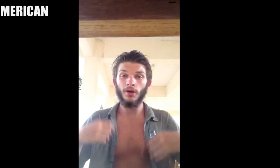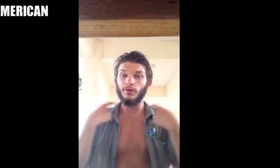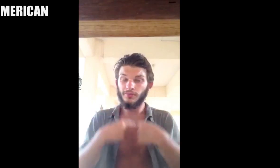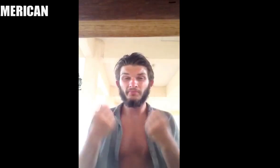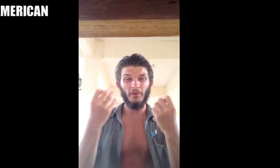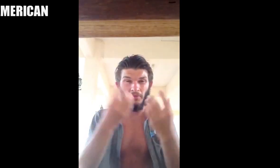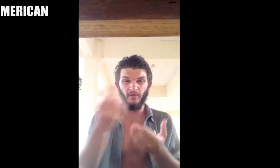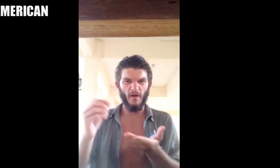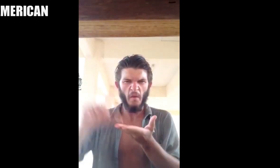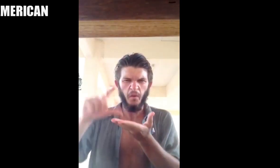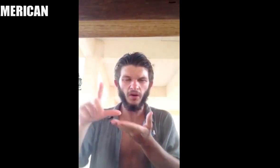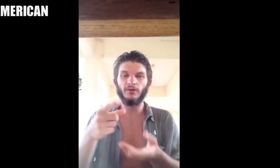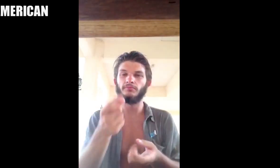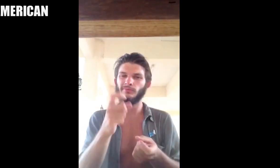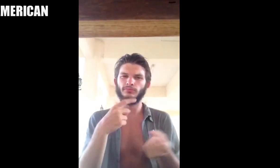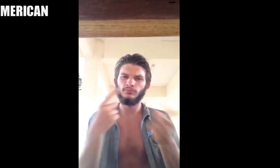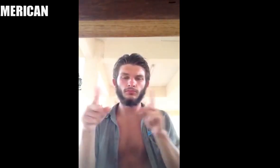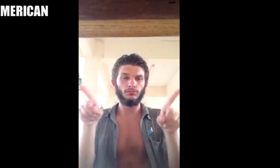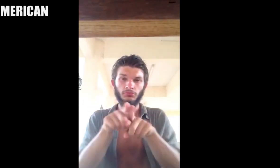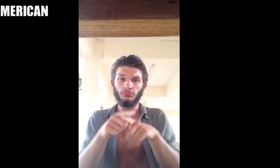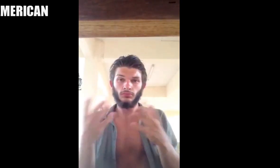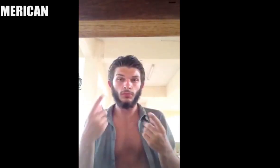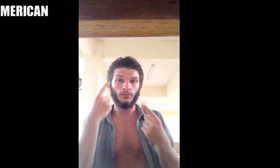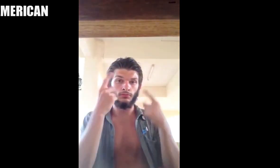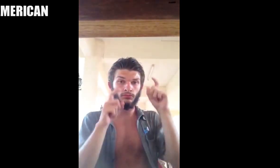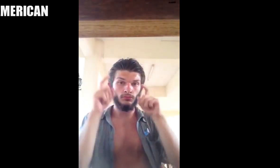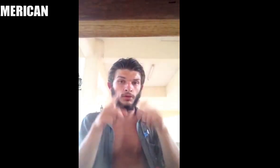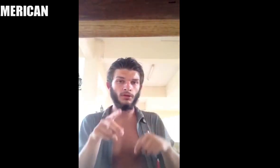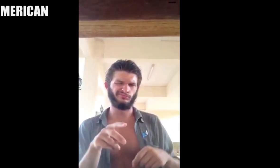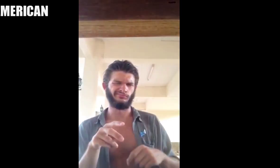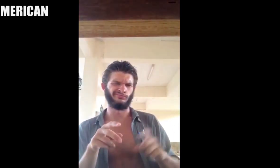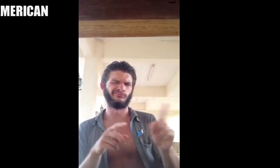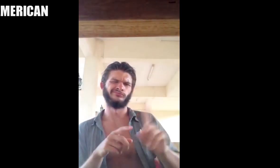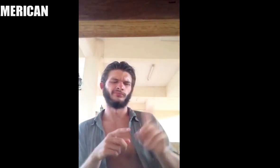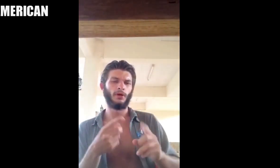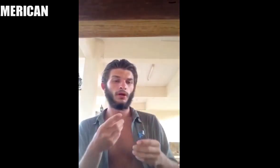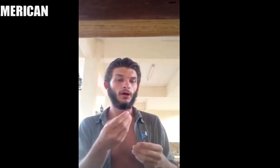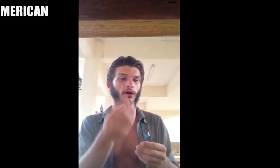You can negotiate using facial expressions or gestures.